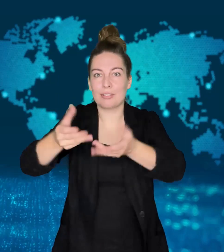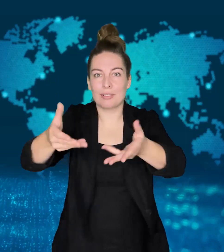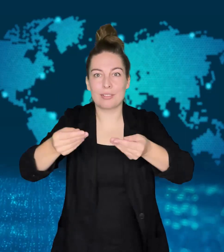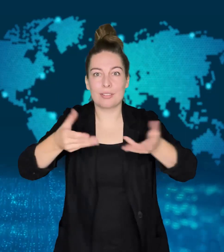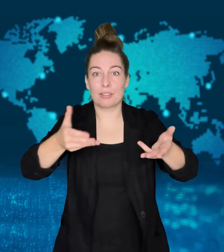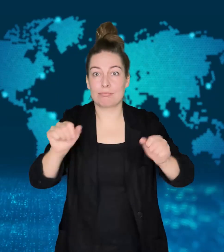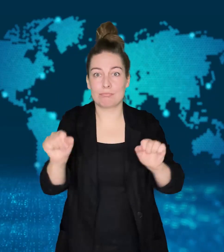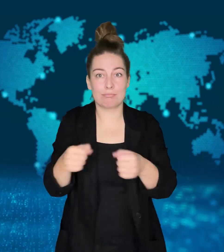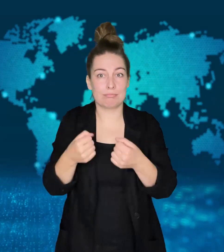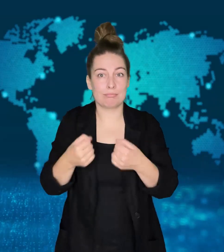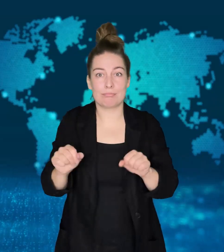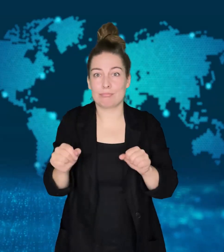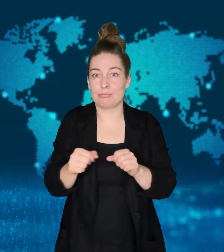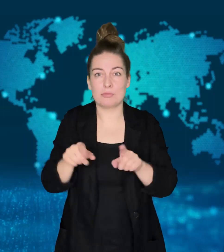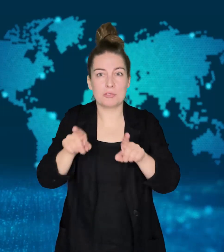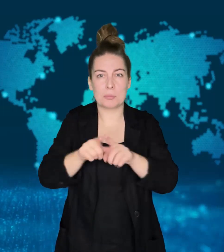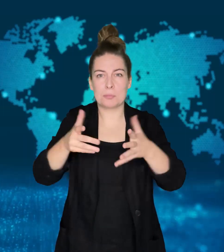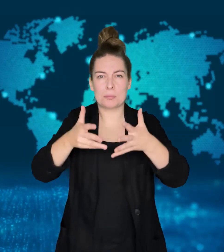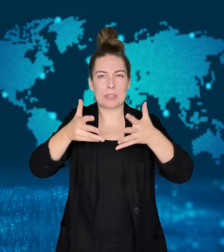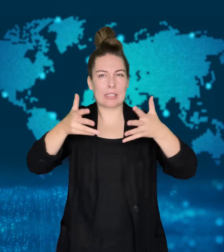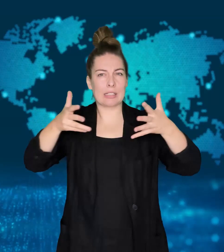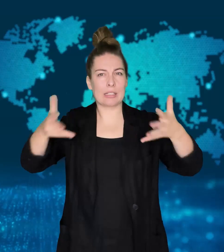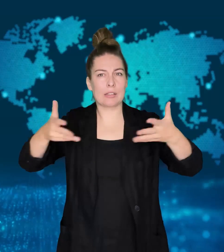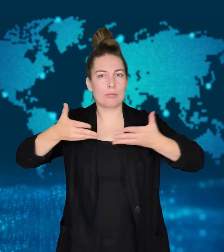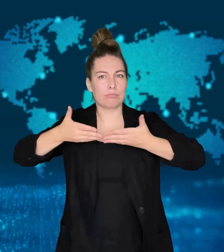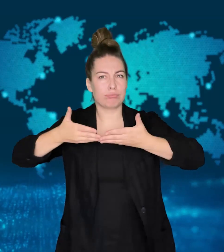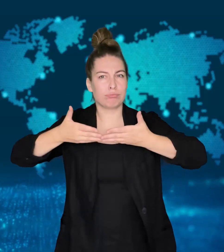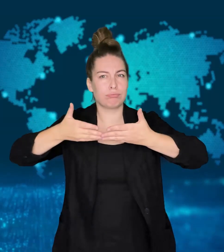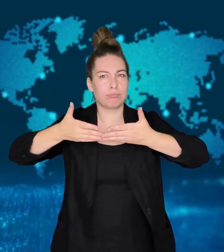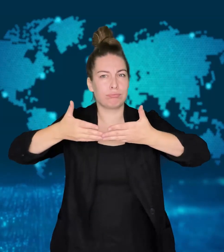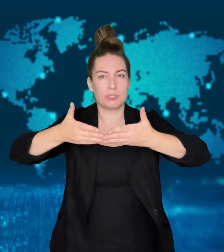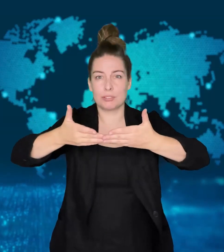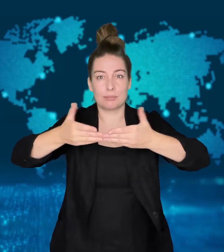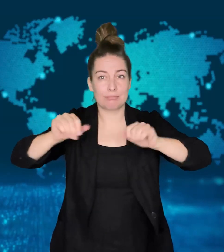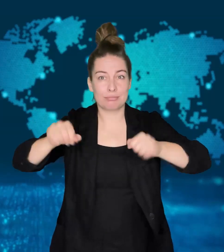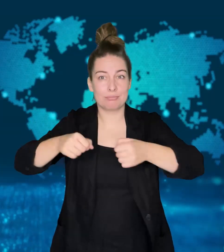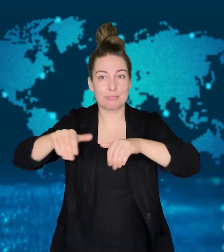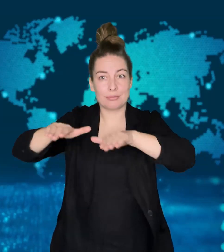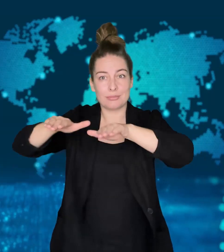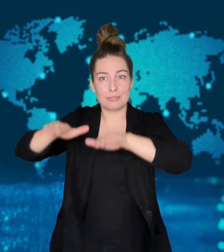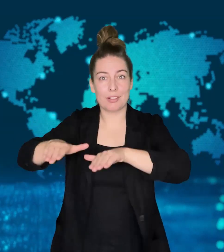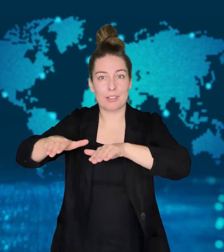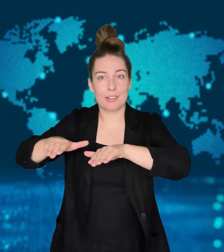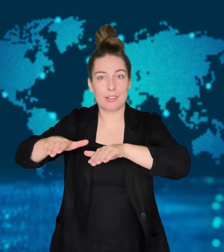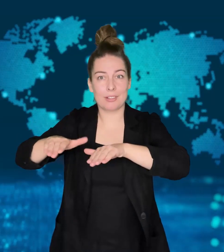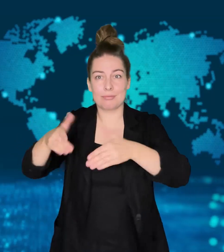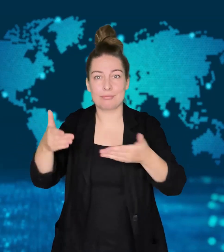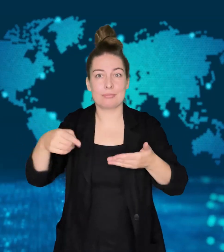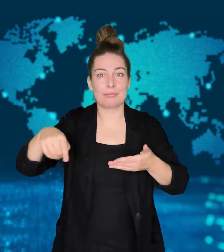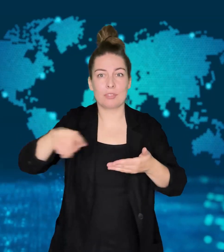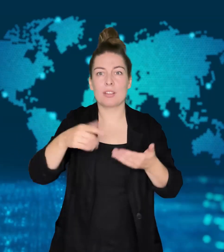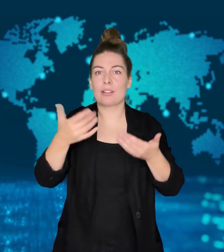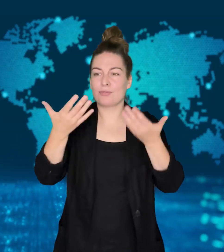Trucks have been used to drive on to riverbeds to retrieve items from boats.